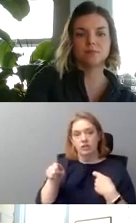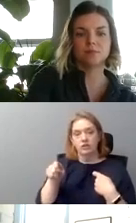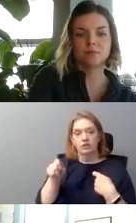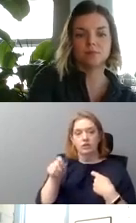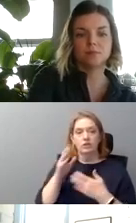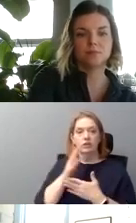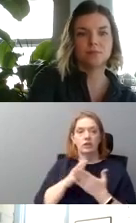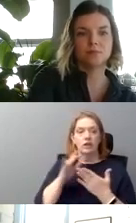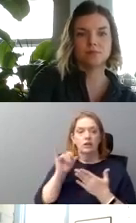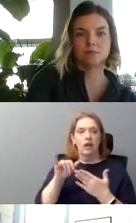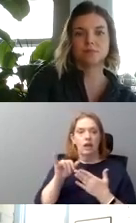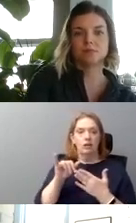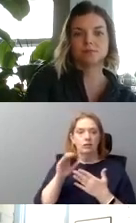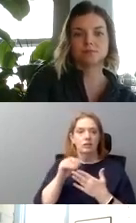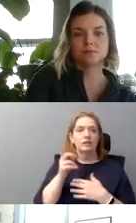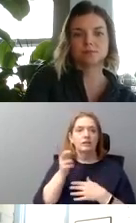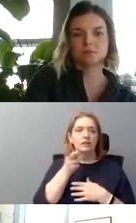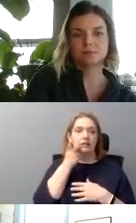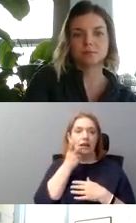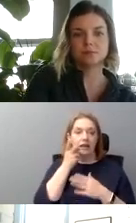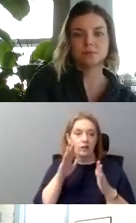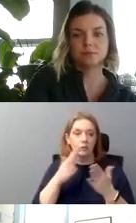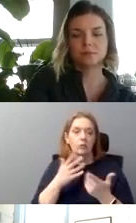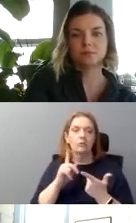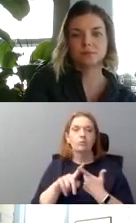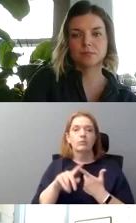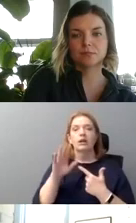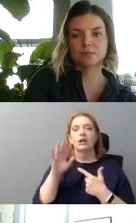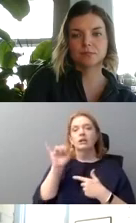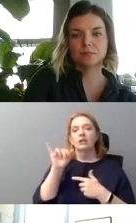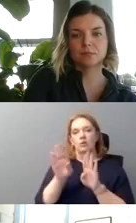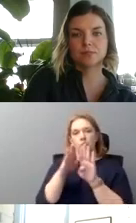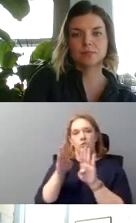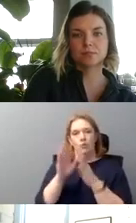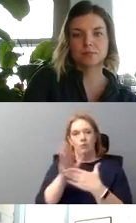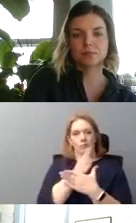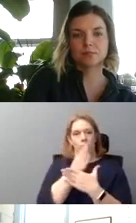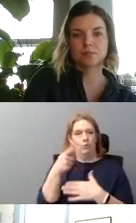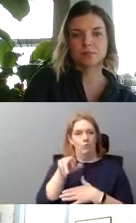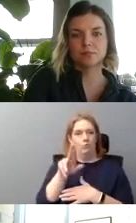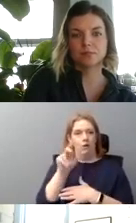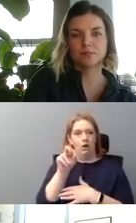and there's some hanging up in the doorways between the parlors, he would actually sit in a